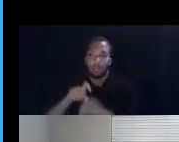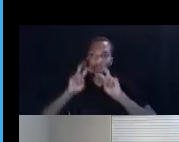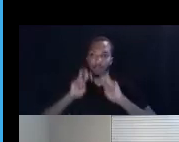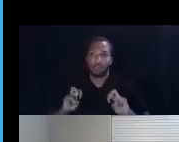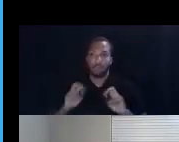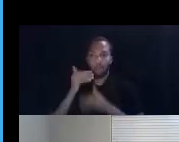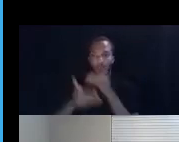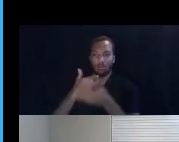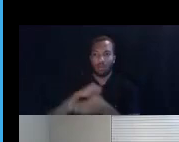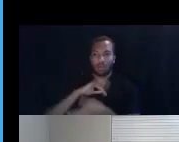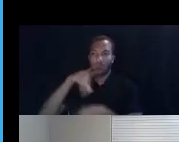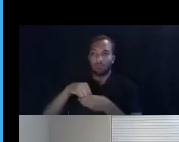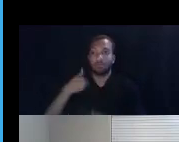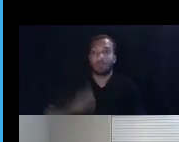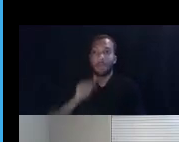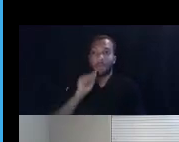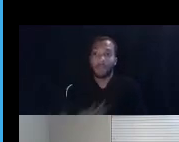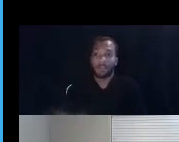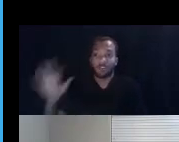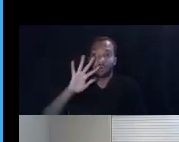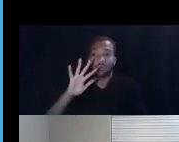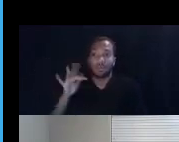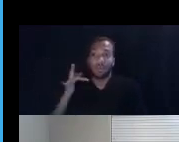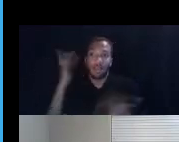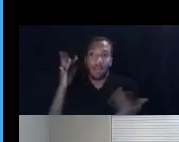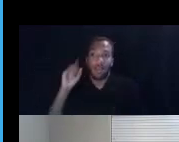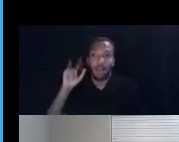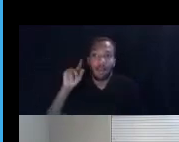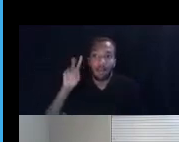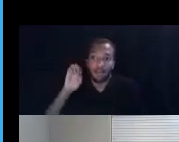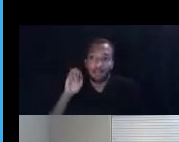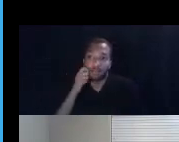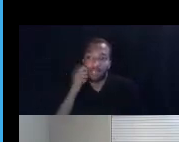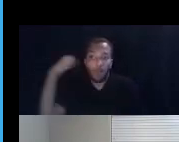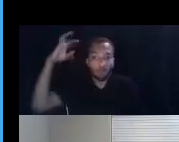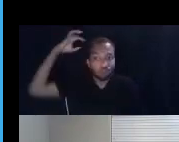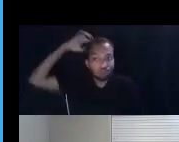I am Asian with light olive skin, black hair pinned into a bun and wearing a black blouse